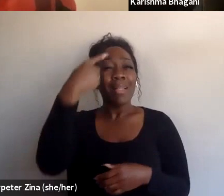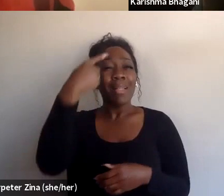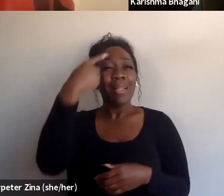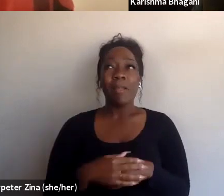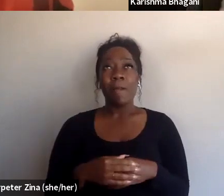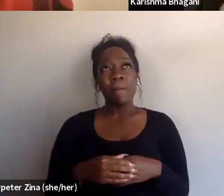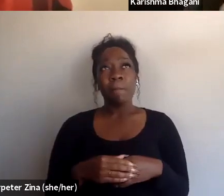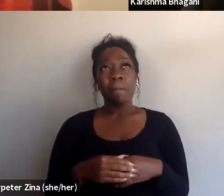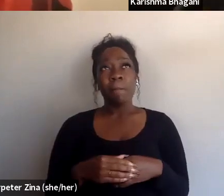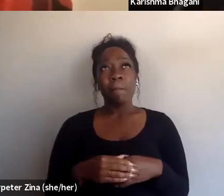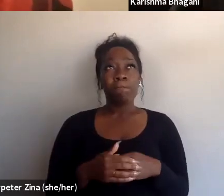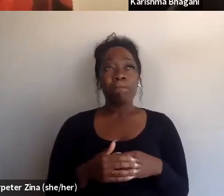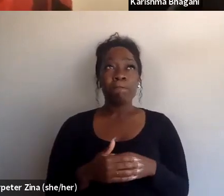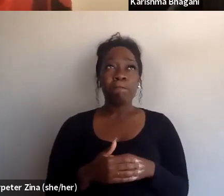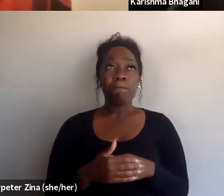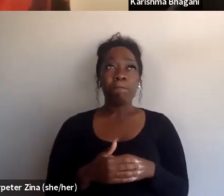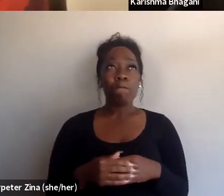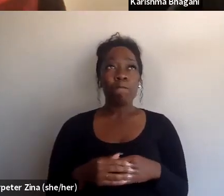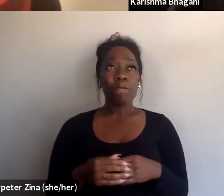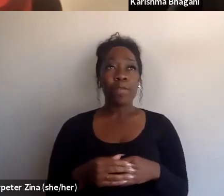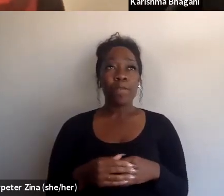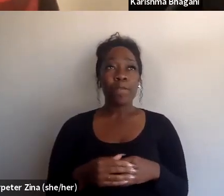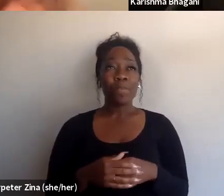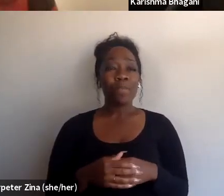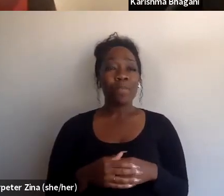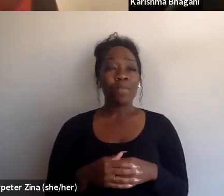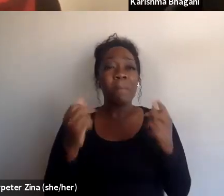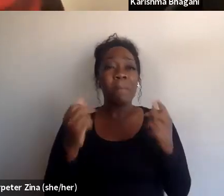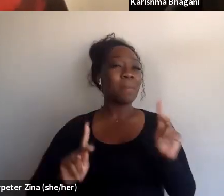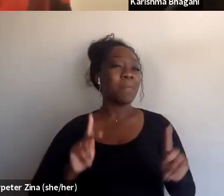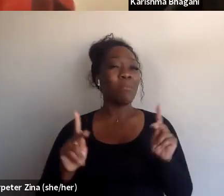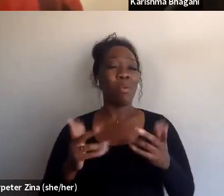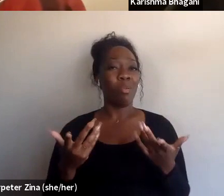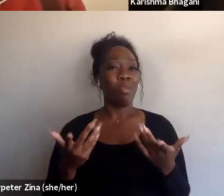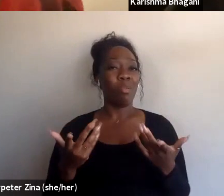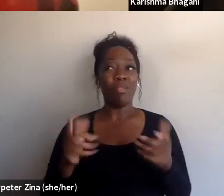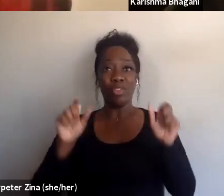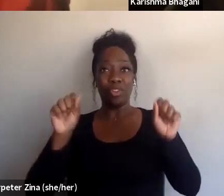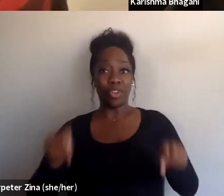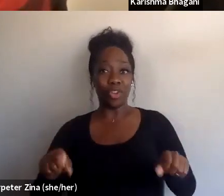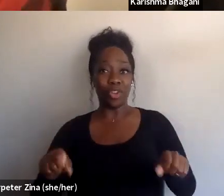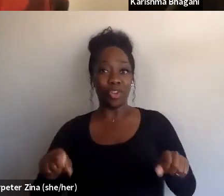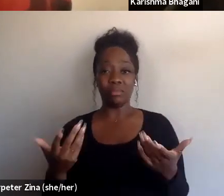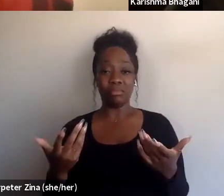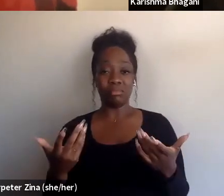and is still not, you know, not a lot of people were able to transition into that new way of making theater.